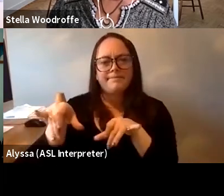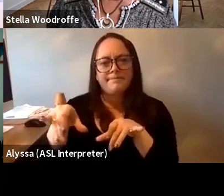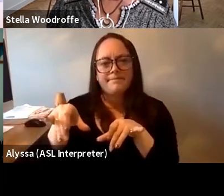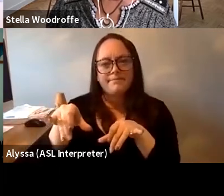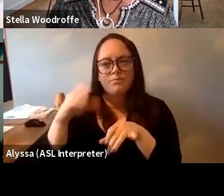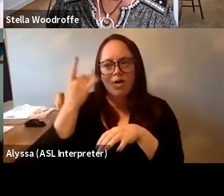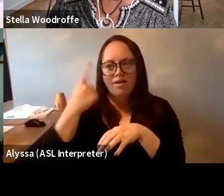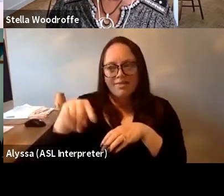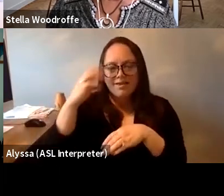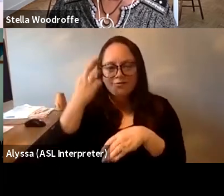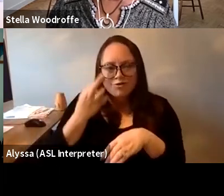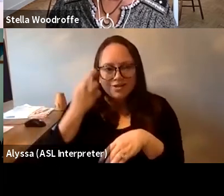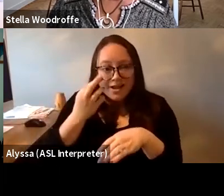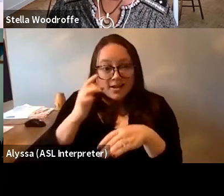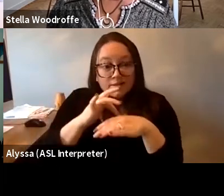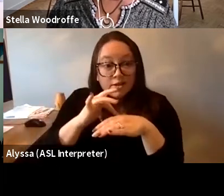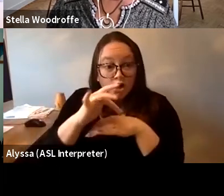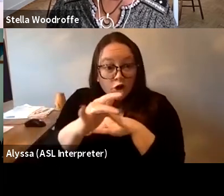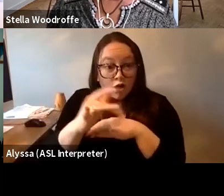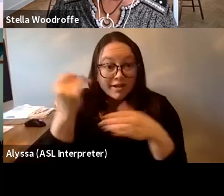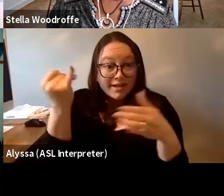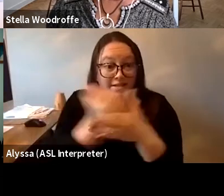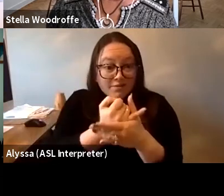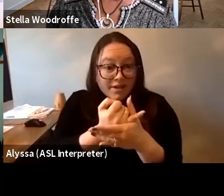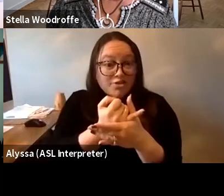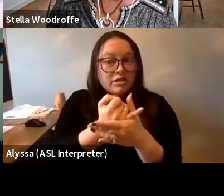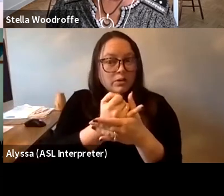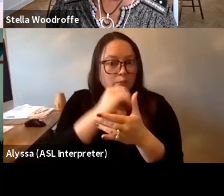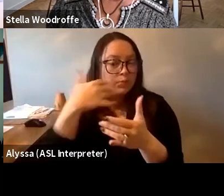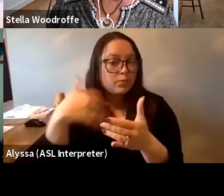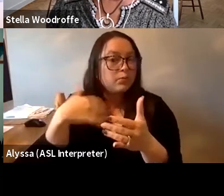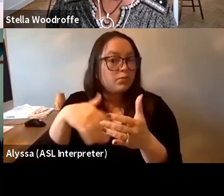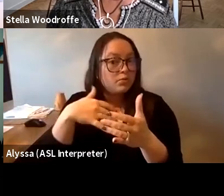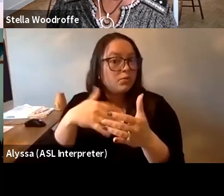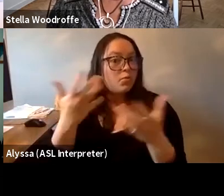intervention is really what, what you need, right? Because